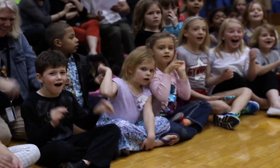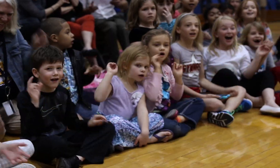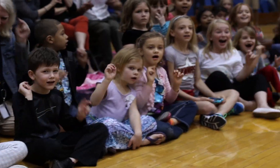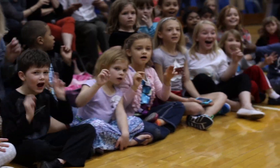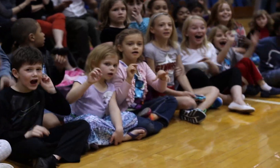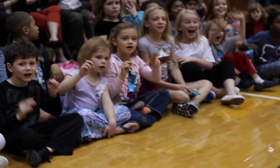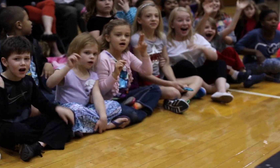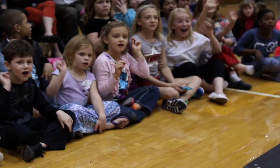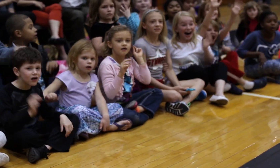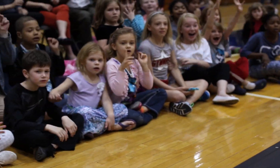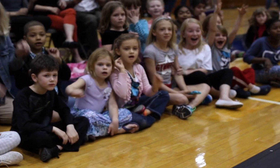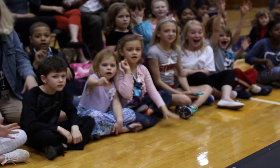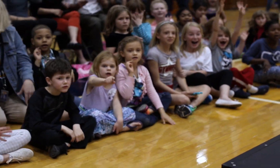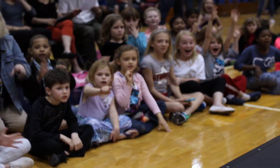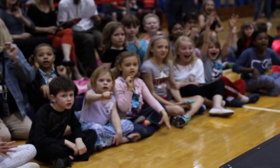Nyle! Nyle! Nyle! Nyle! Hey, look!